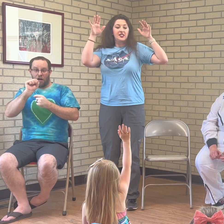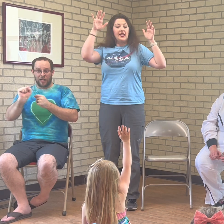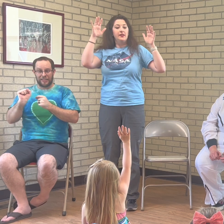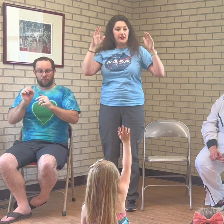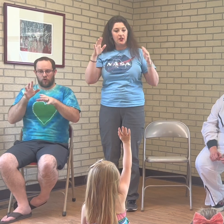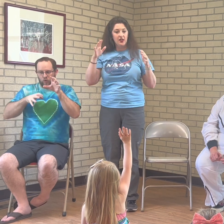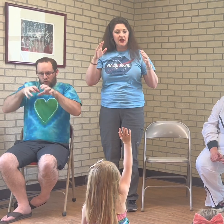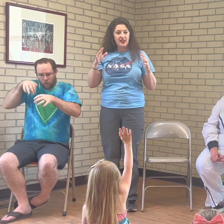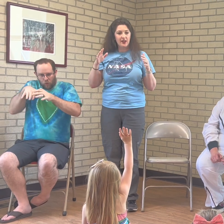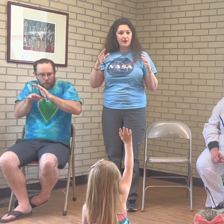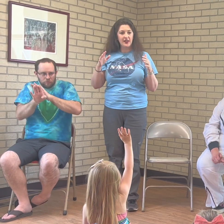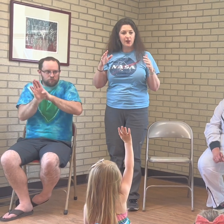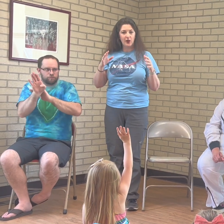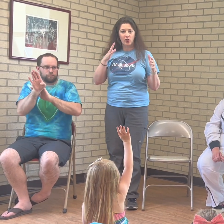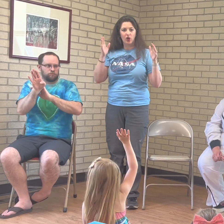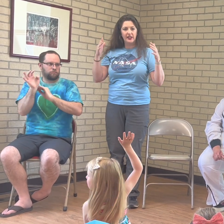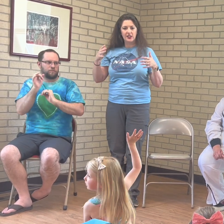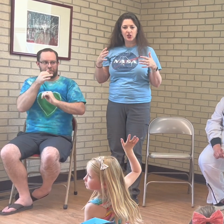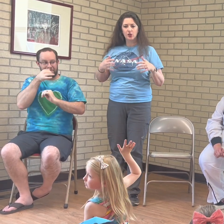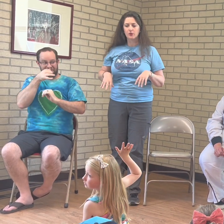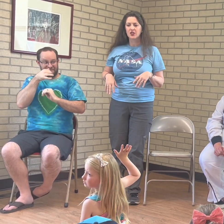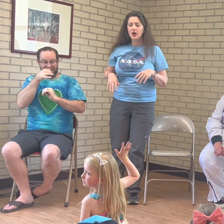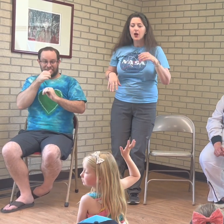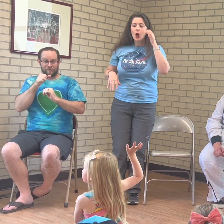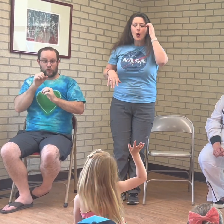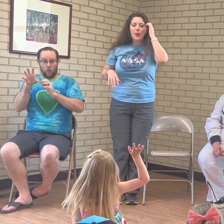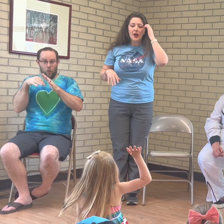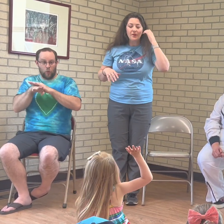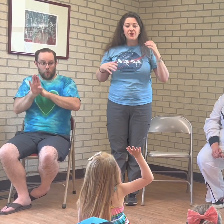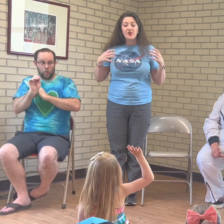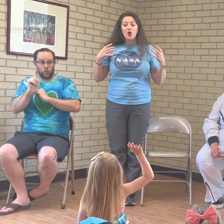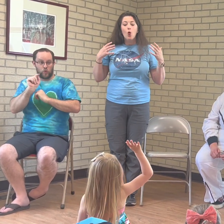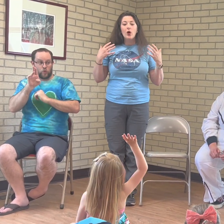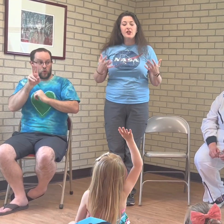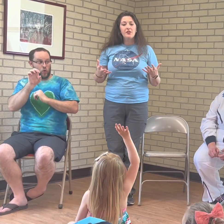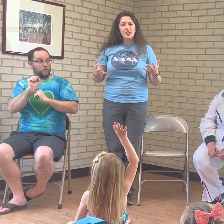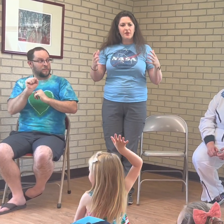crawl inside of it. Kind of like your crawling into tubes. But, what do you think